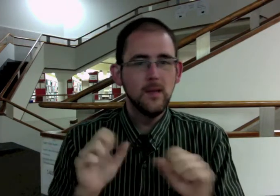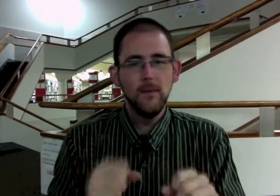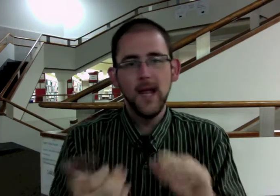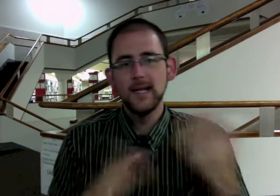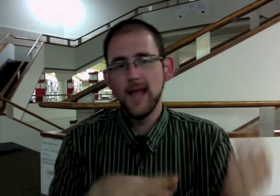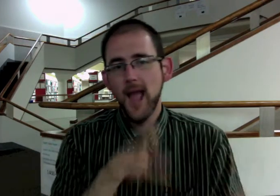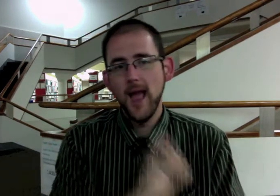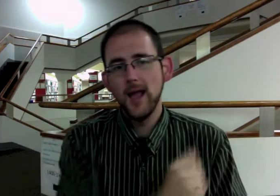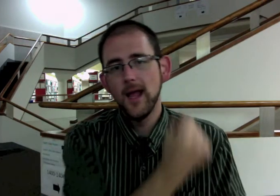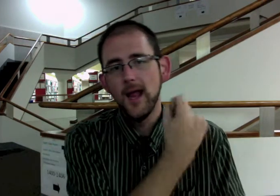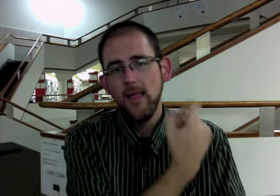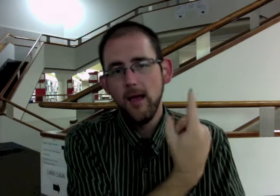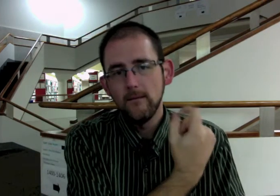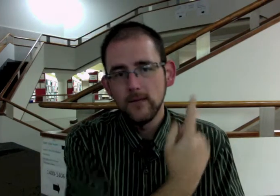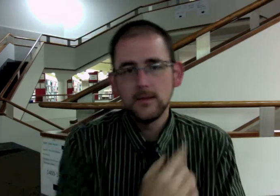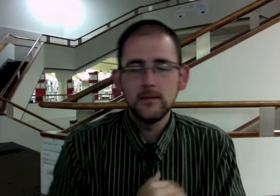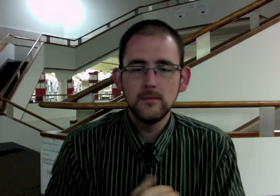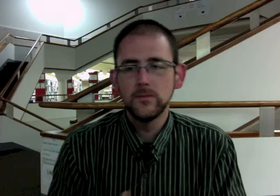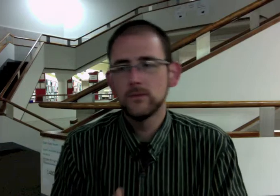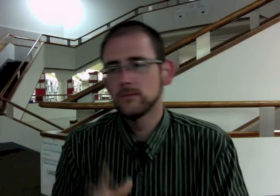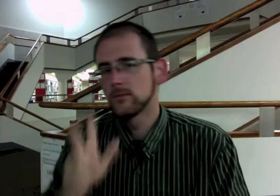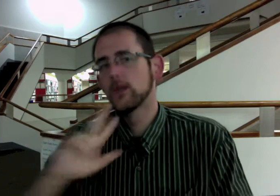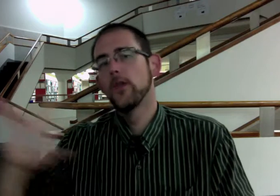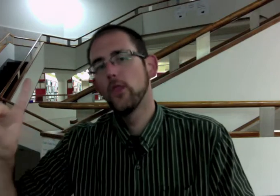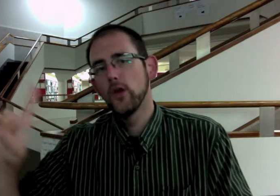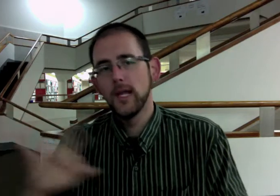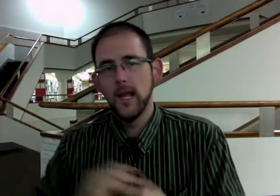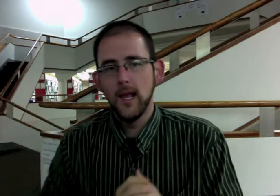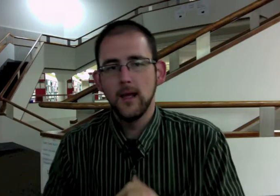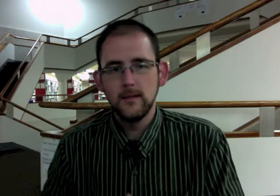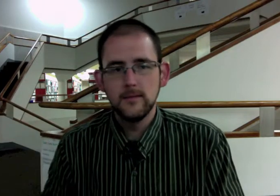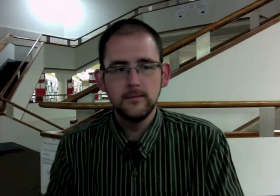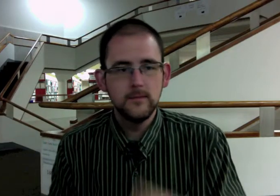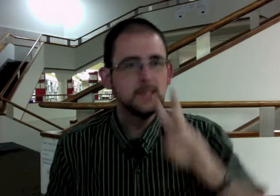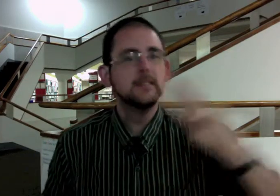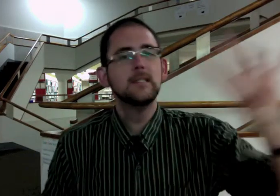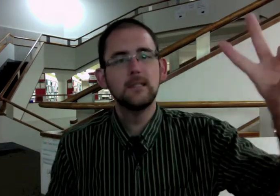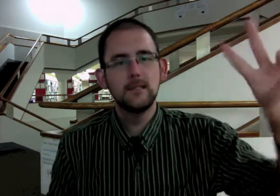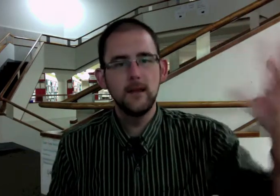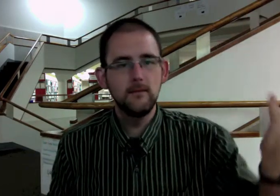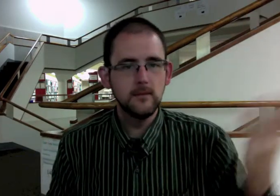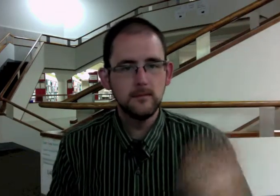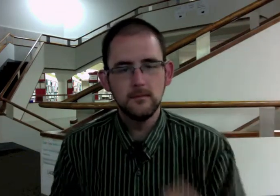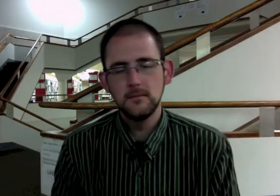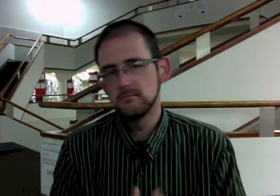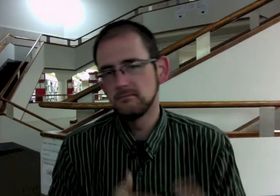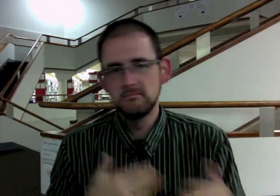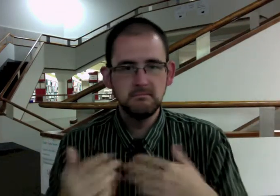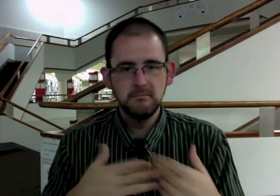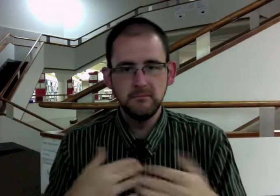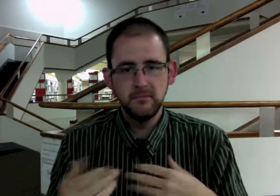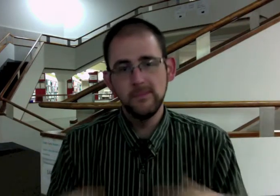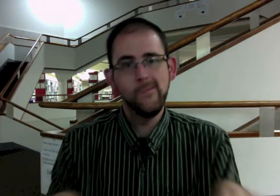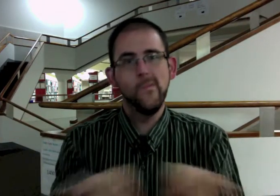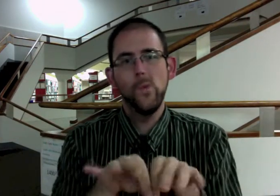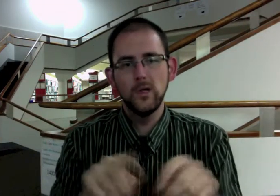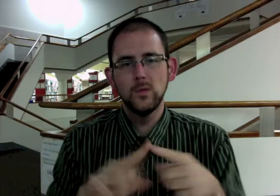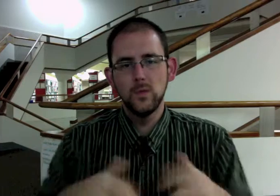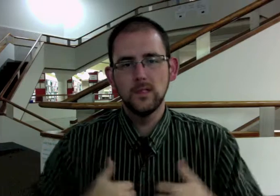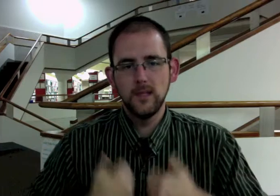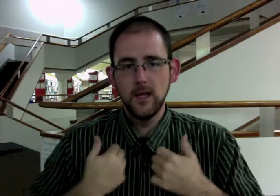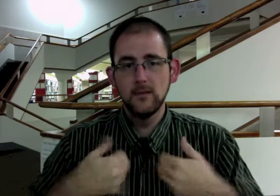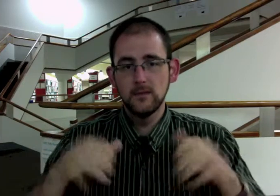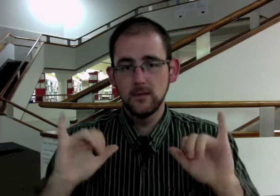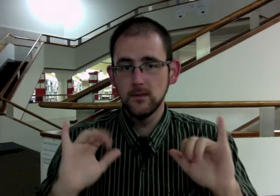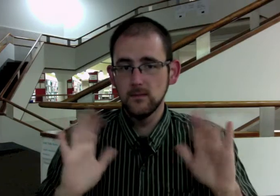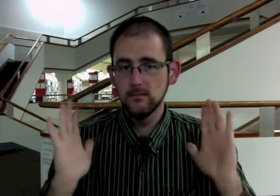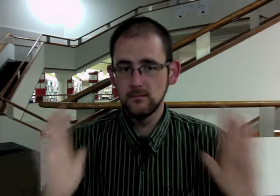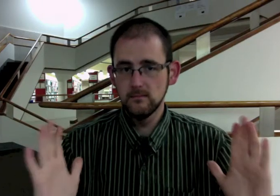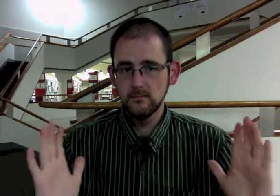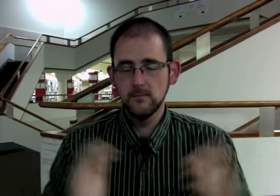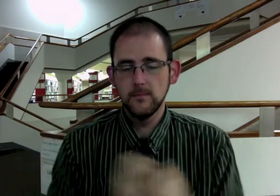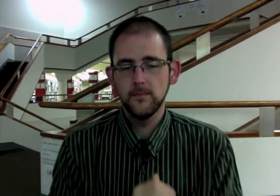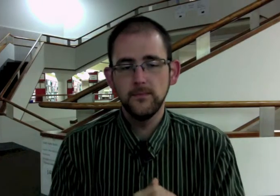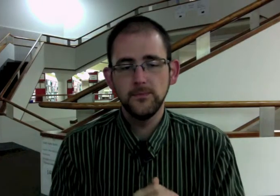He might die at eleven, thirty-eight, or sixty-seven, but it all still matters.